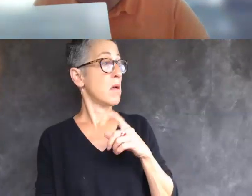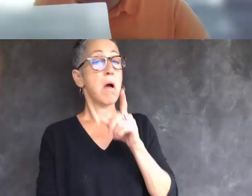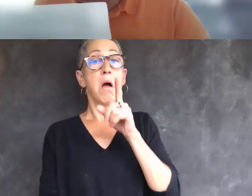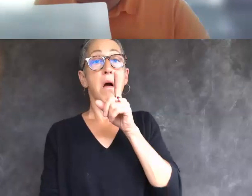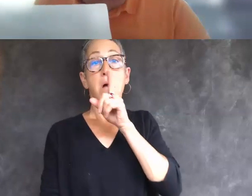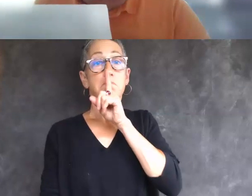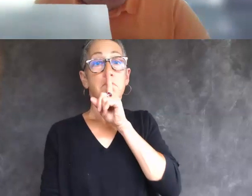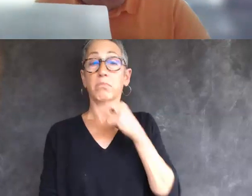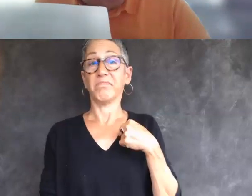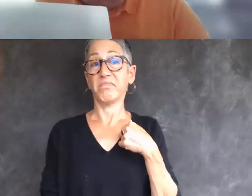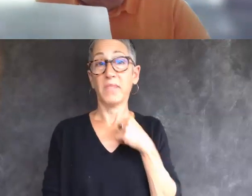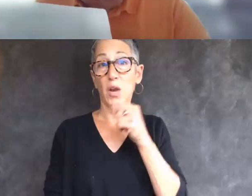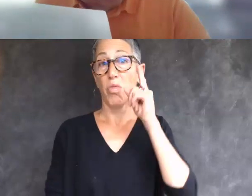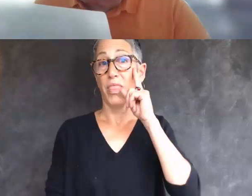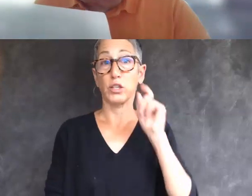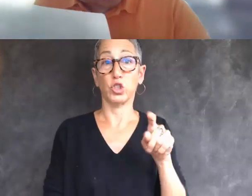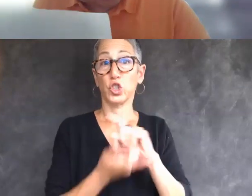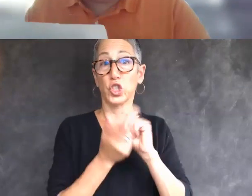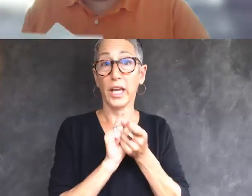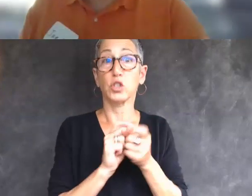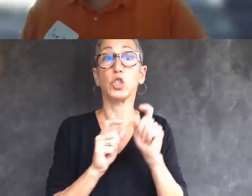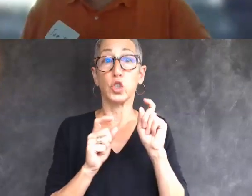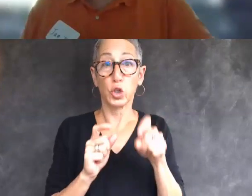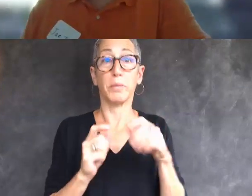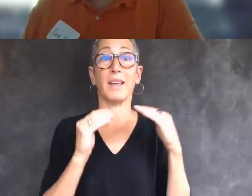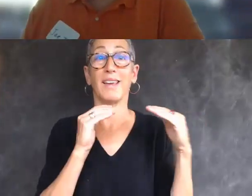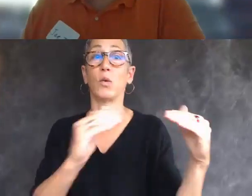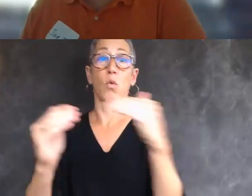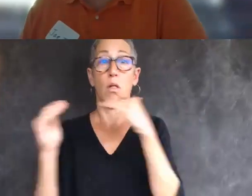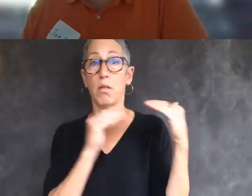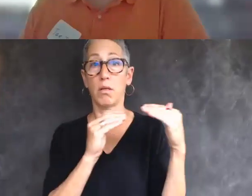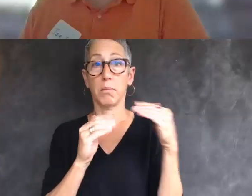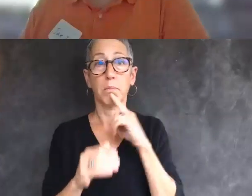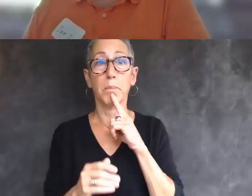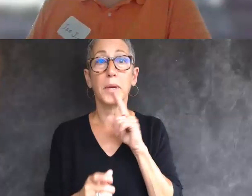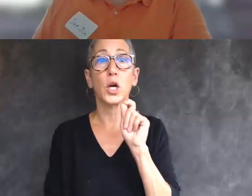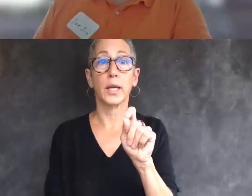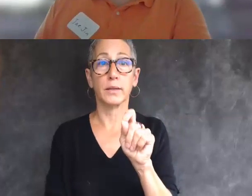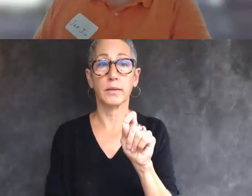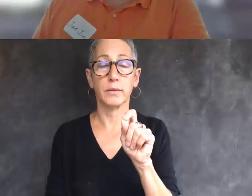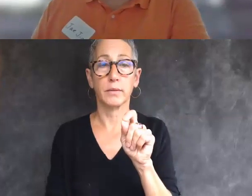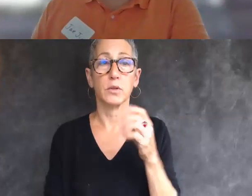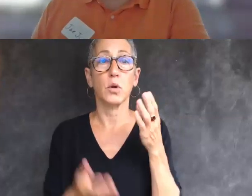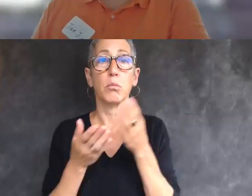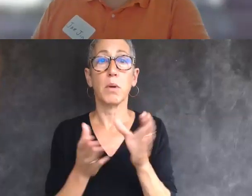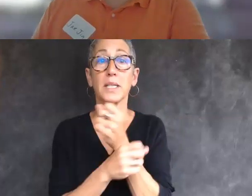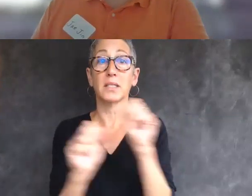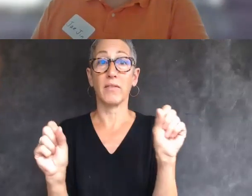If if the people who were setting out to serve on what public safety is actually supposed to do, it should just be people.